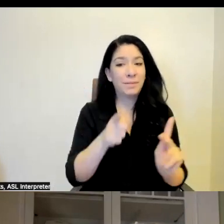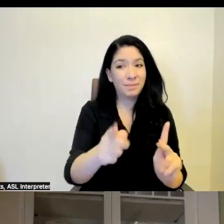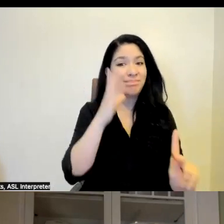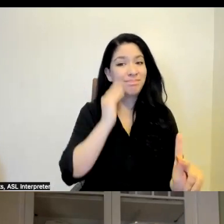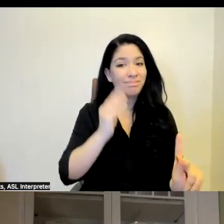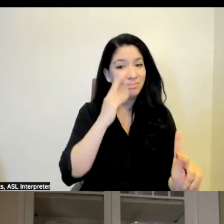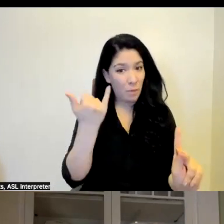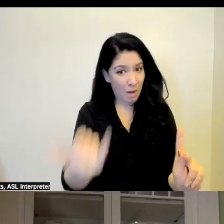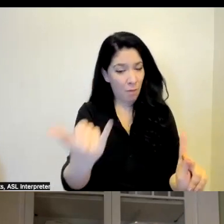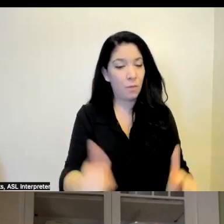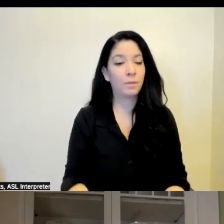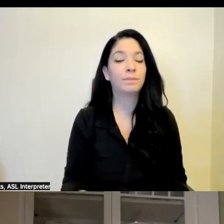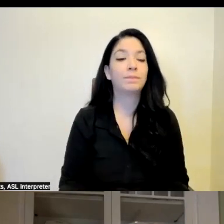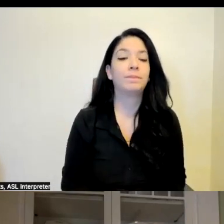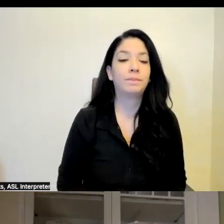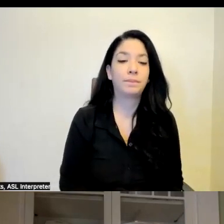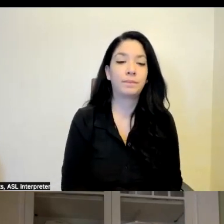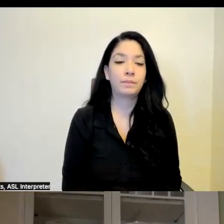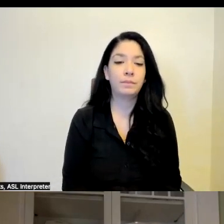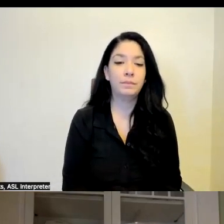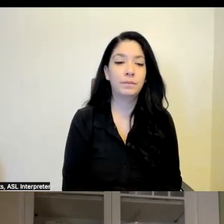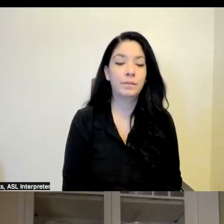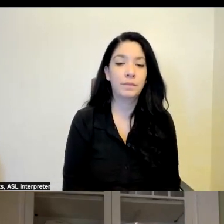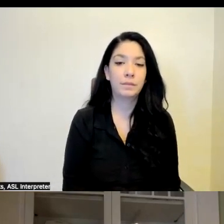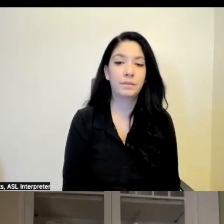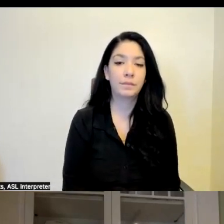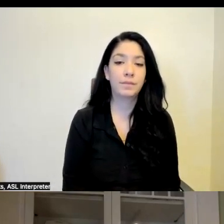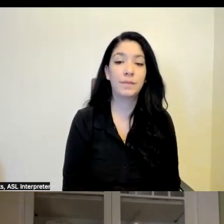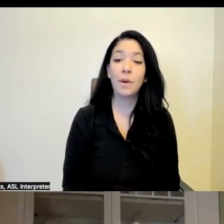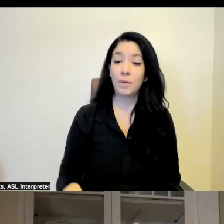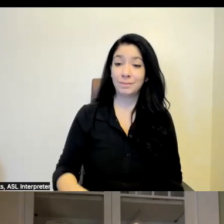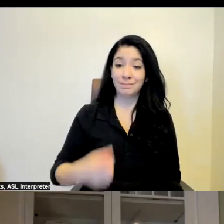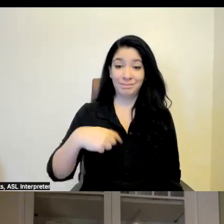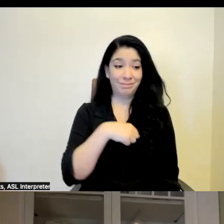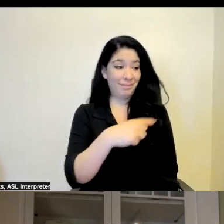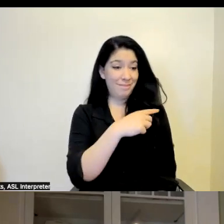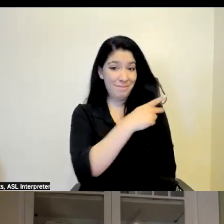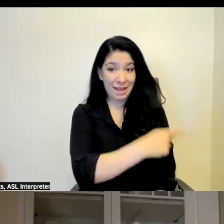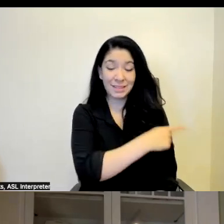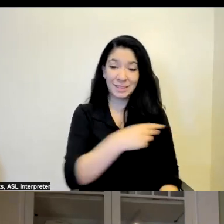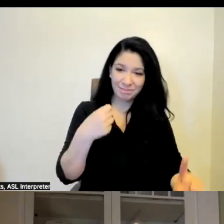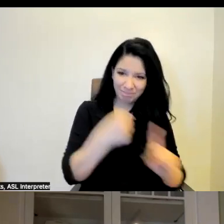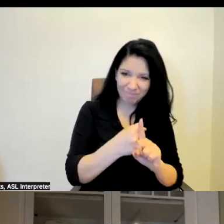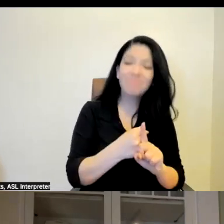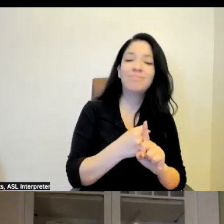And it's not -- it's impacting us as patients, it's impacting the healthcare workers. We have